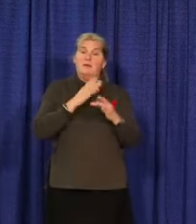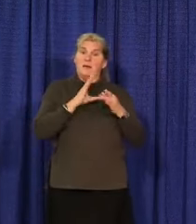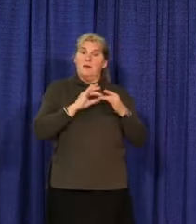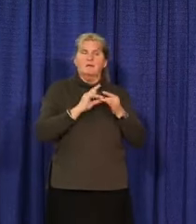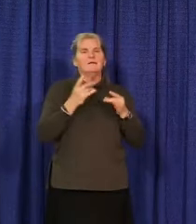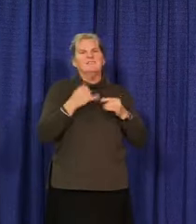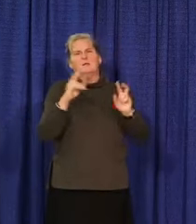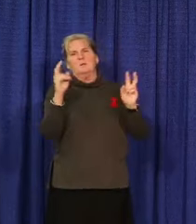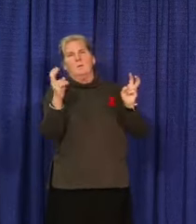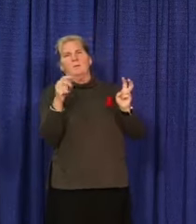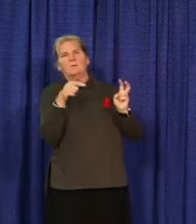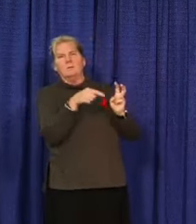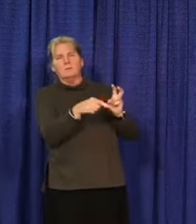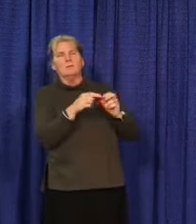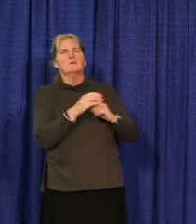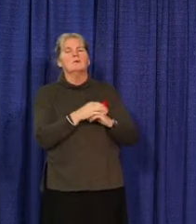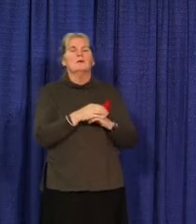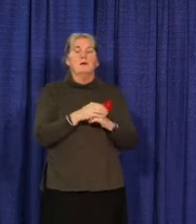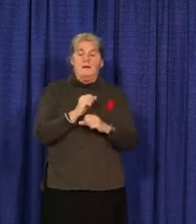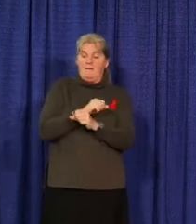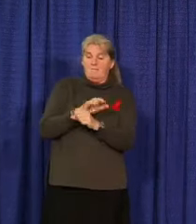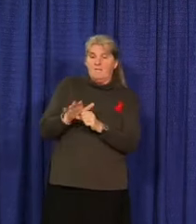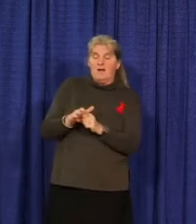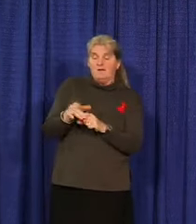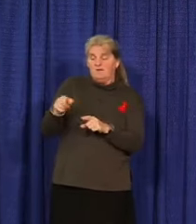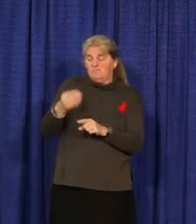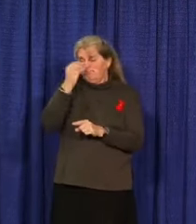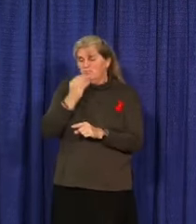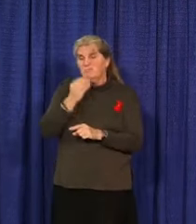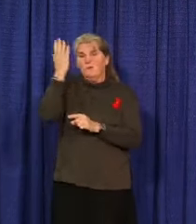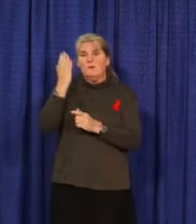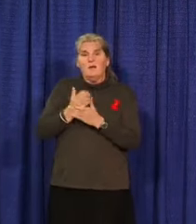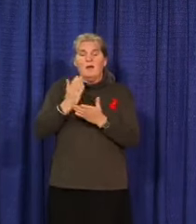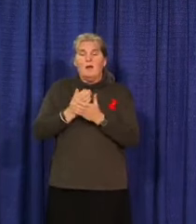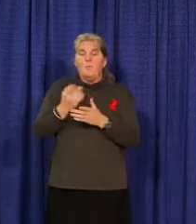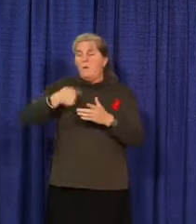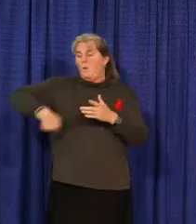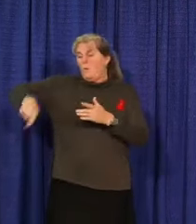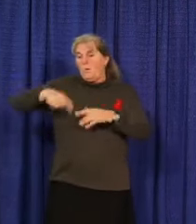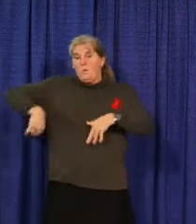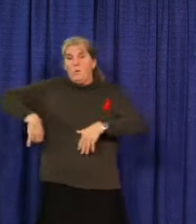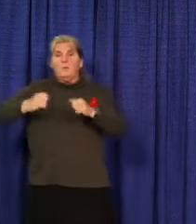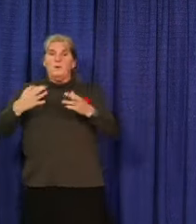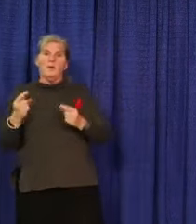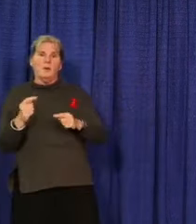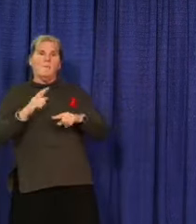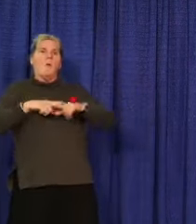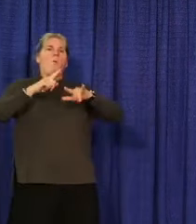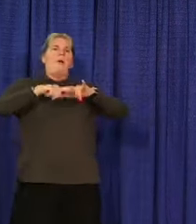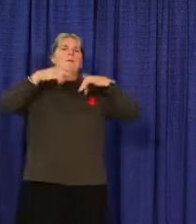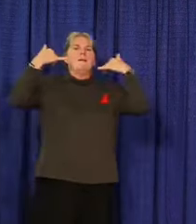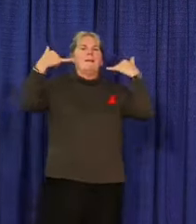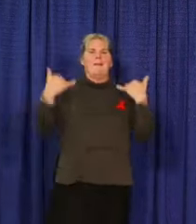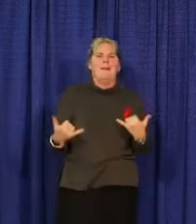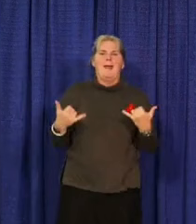As I have said before -- this is still in the quote "the virus does not care about our past efforts.